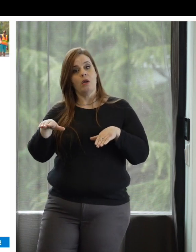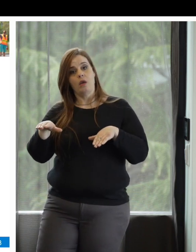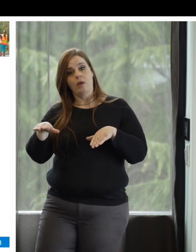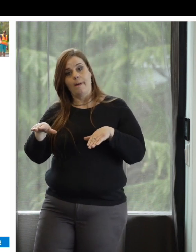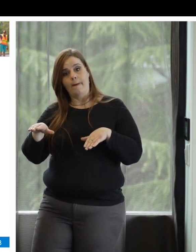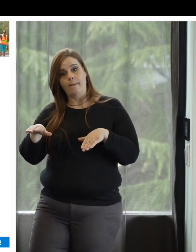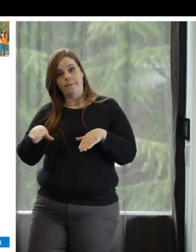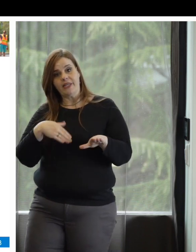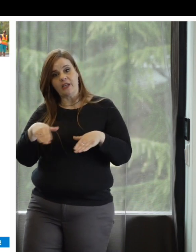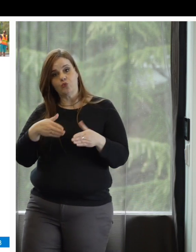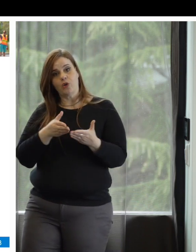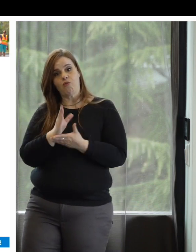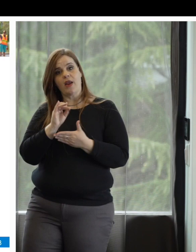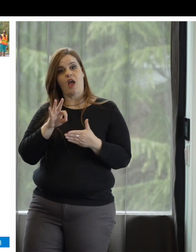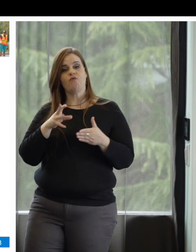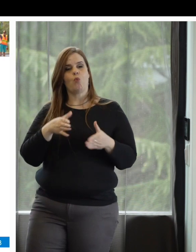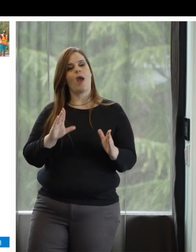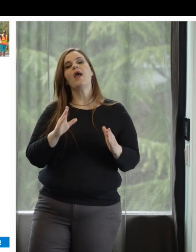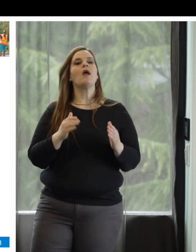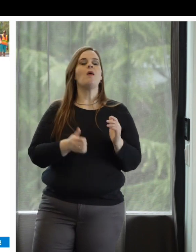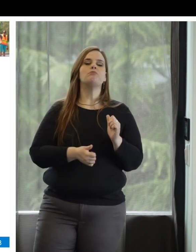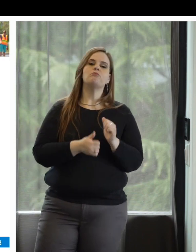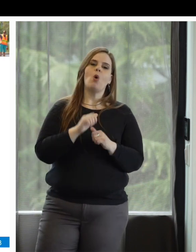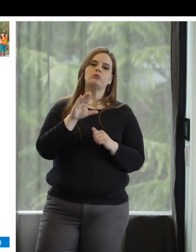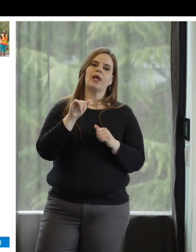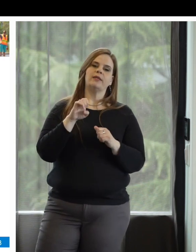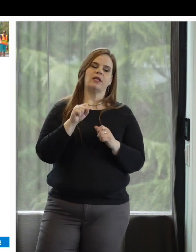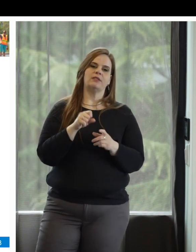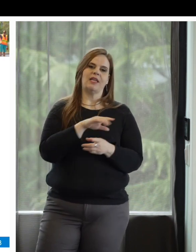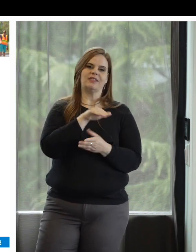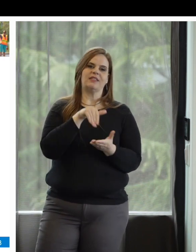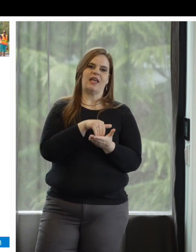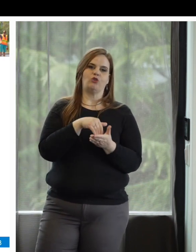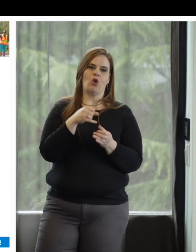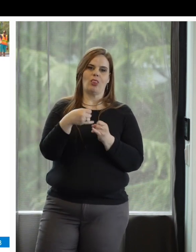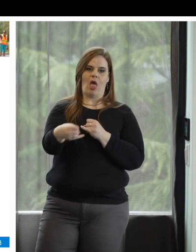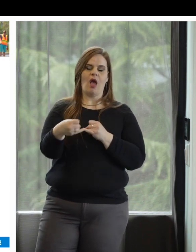Most cases it's a center line as opposed to at each 4 corners